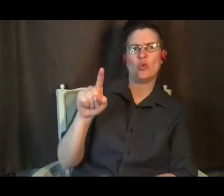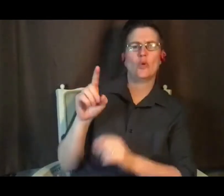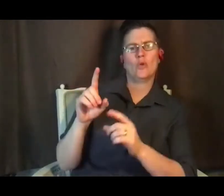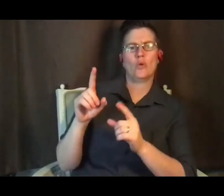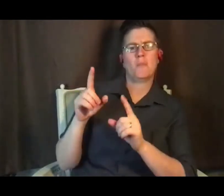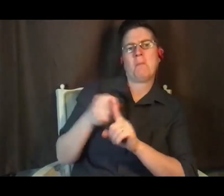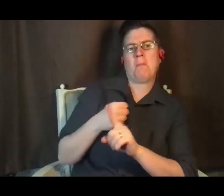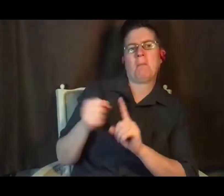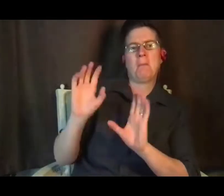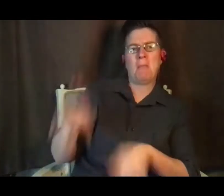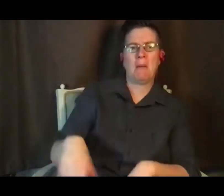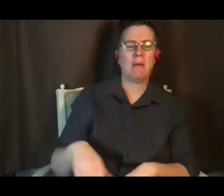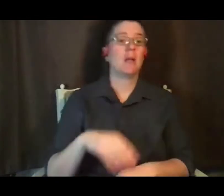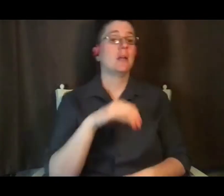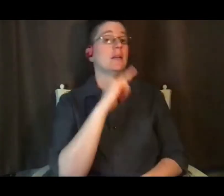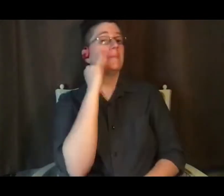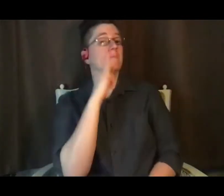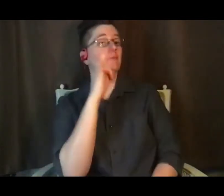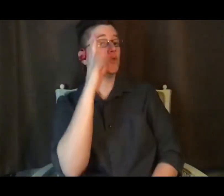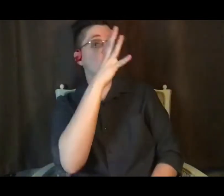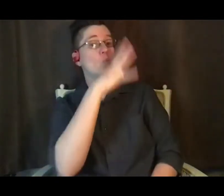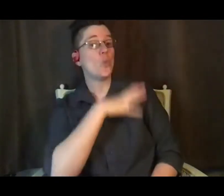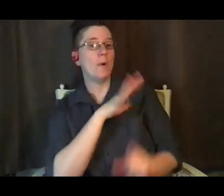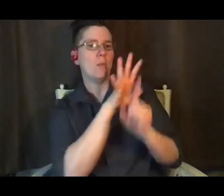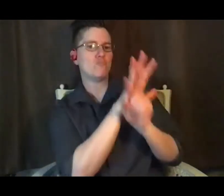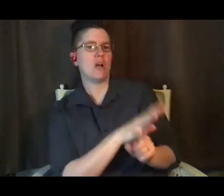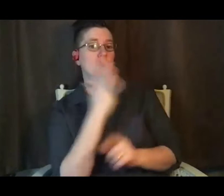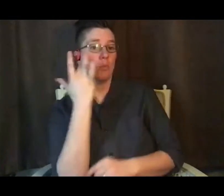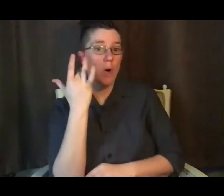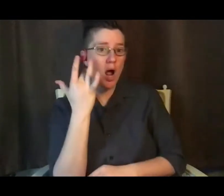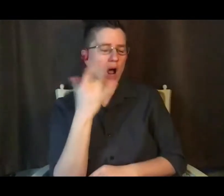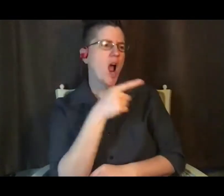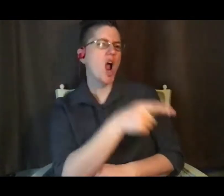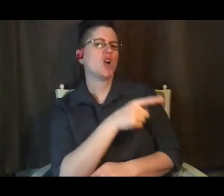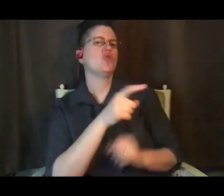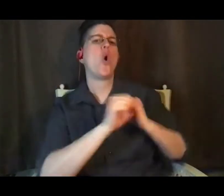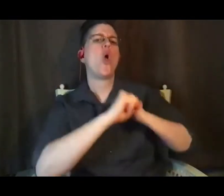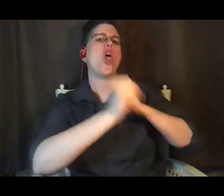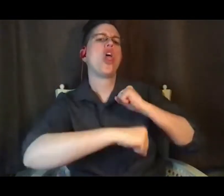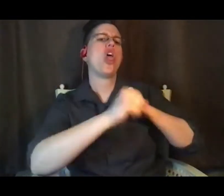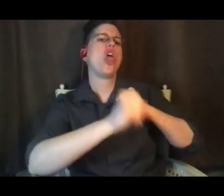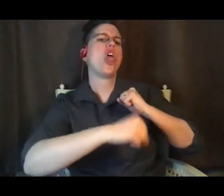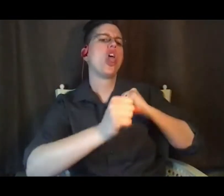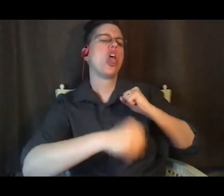that you only experience oppression because you've exaggerated it and you've hyperbolized it or that